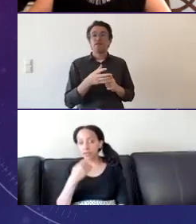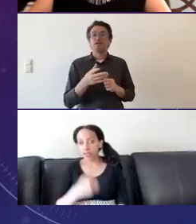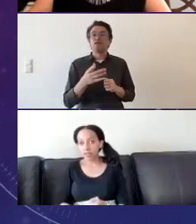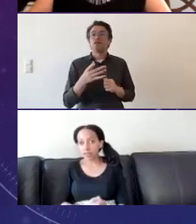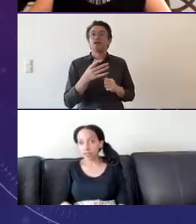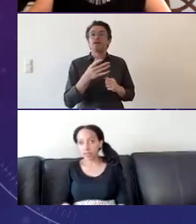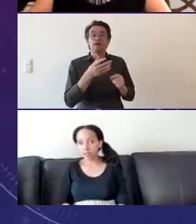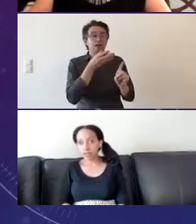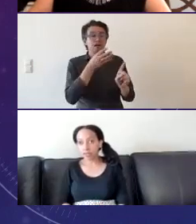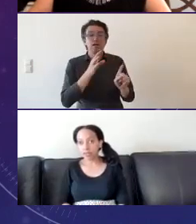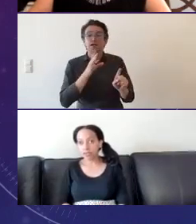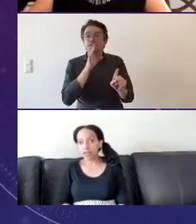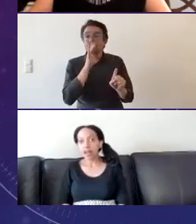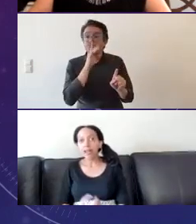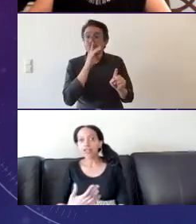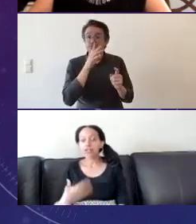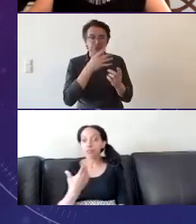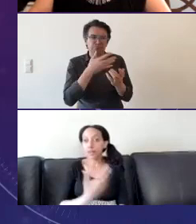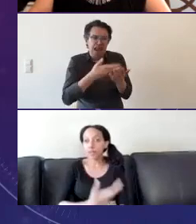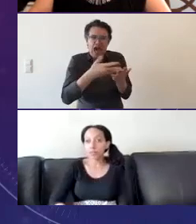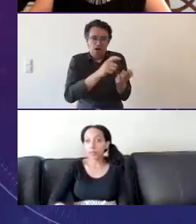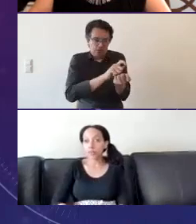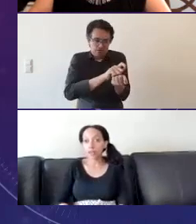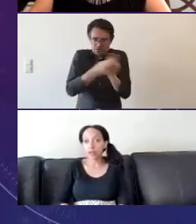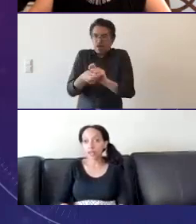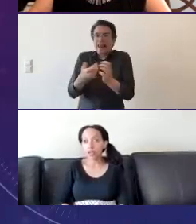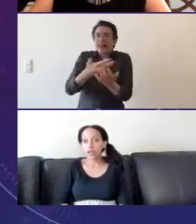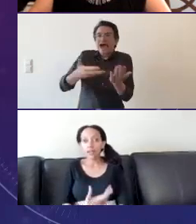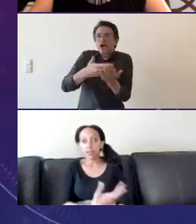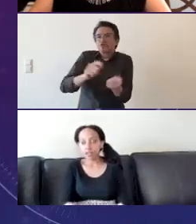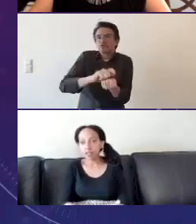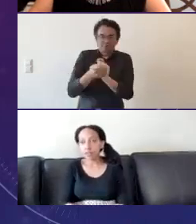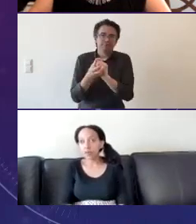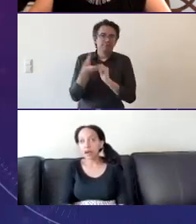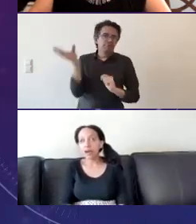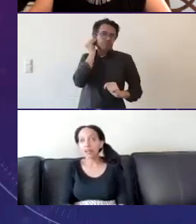stays in the same language and just repeats what they're hearing to the